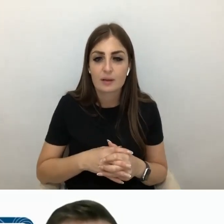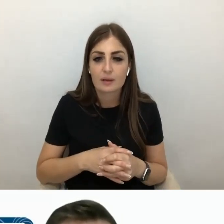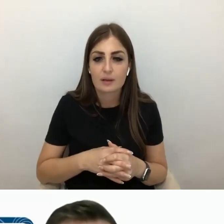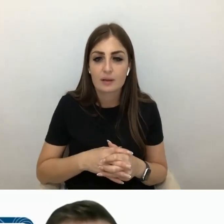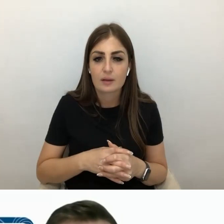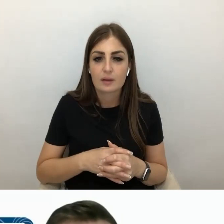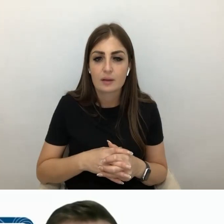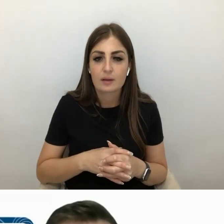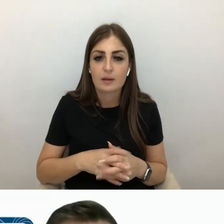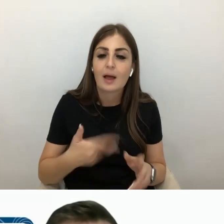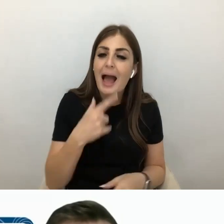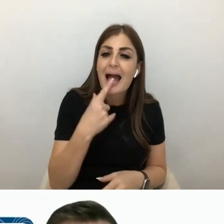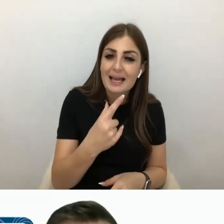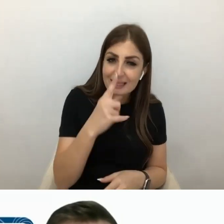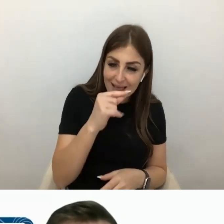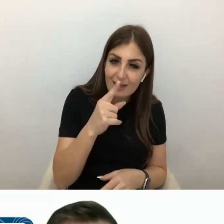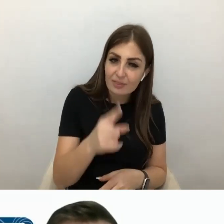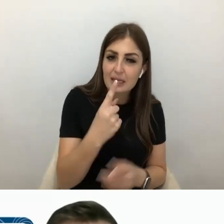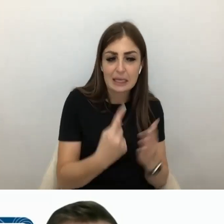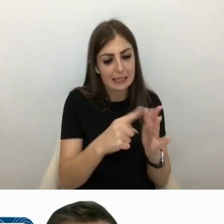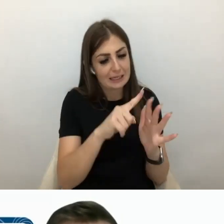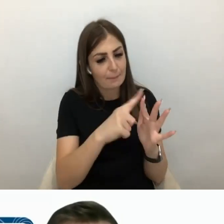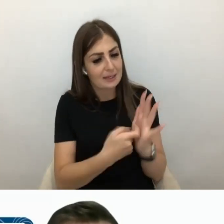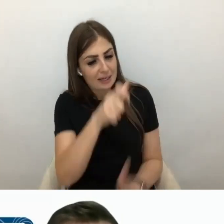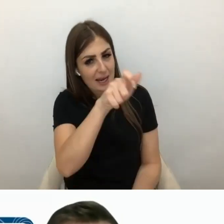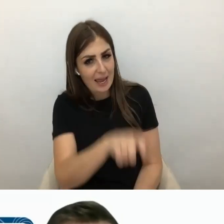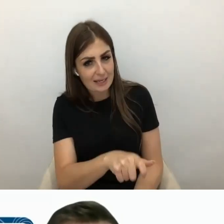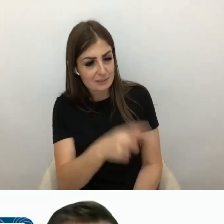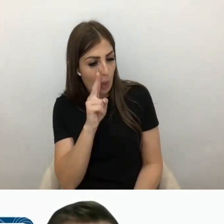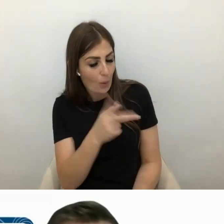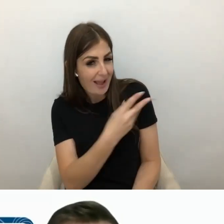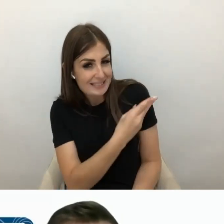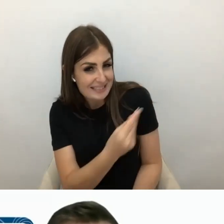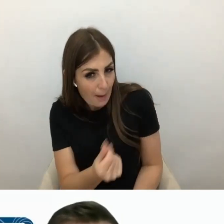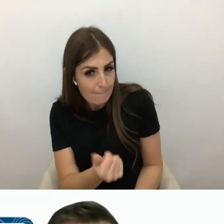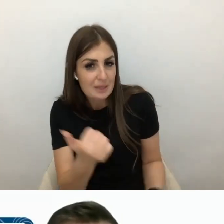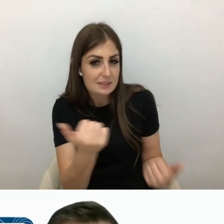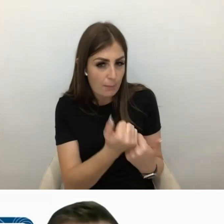Can the Independent Expert only look at some supports or do they consider the whole plan?